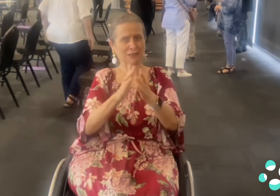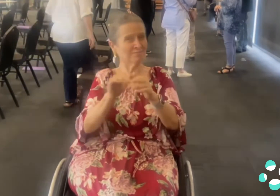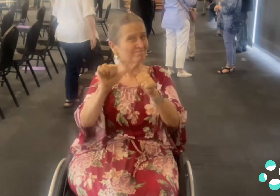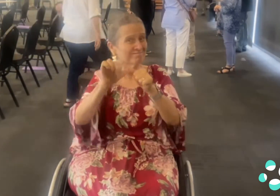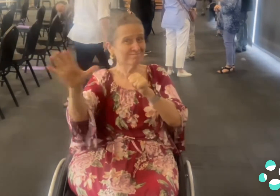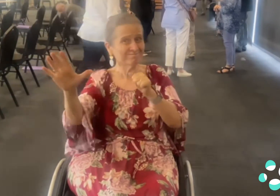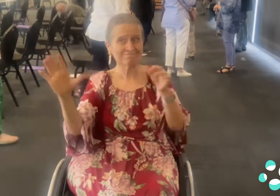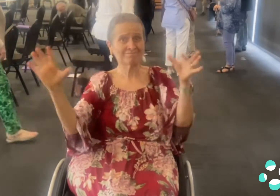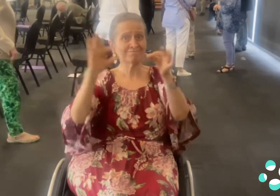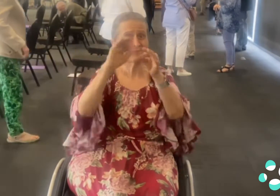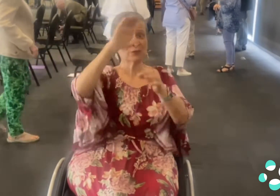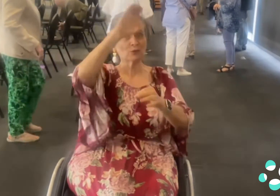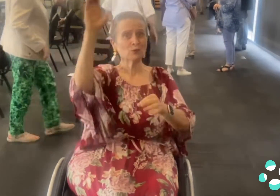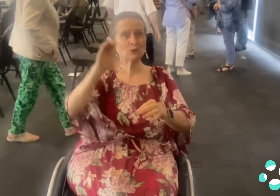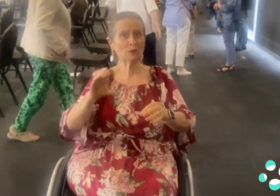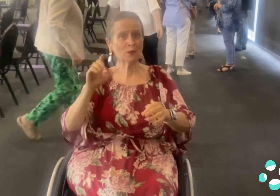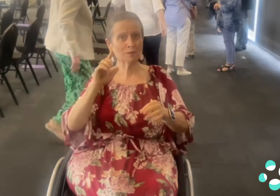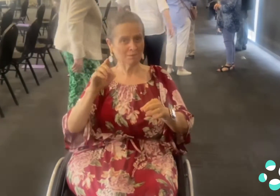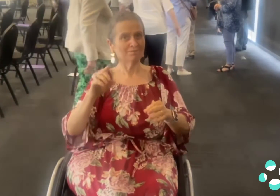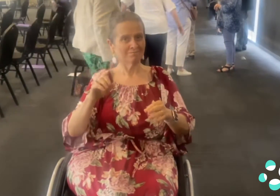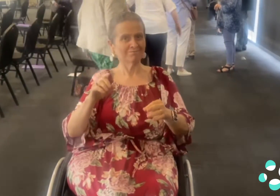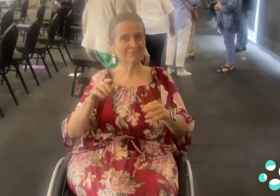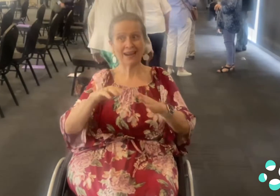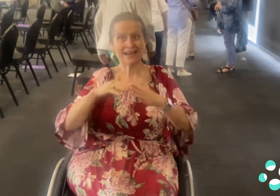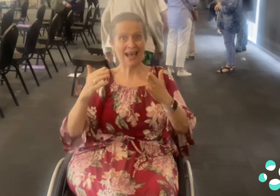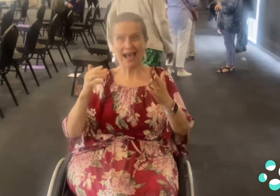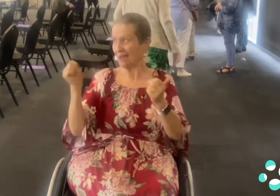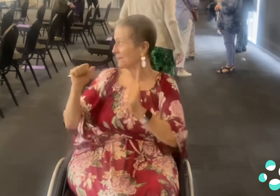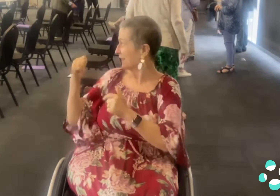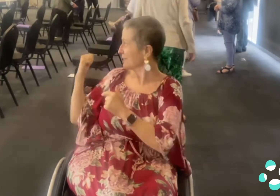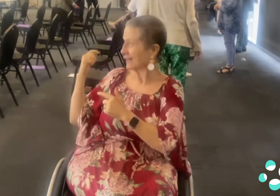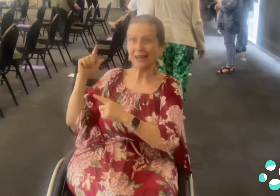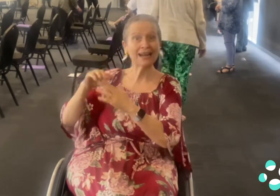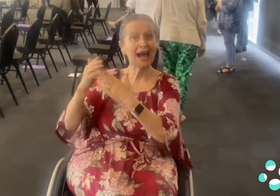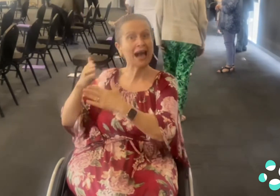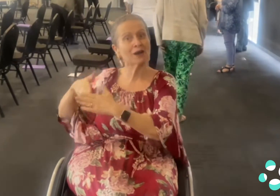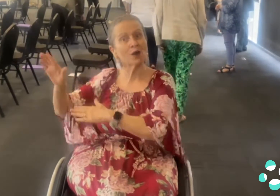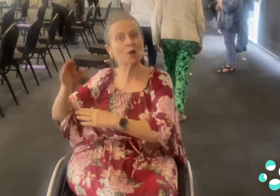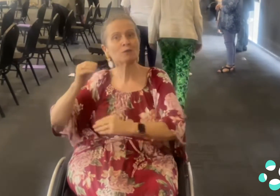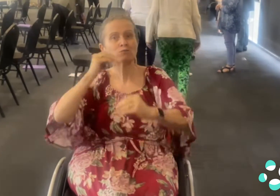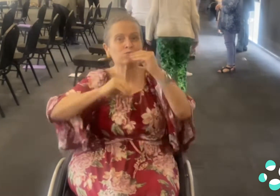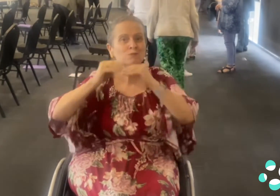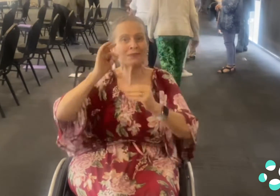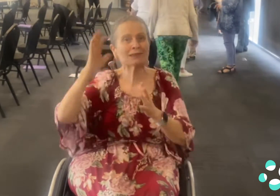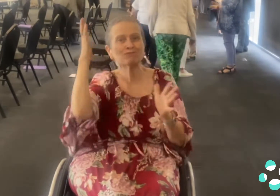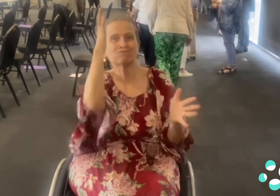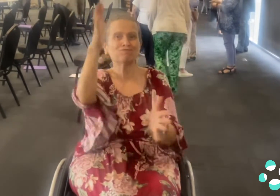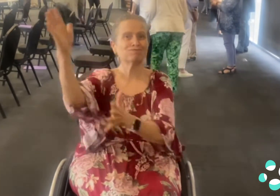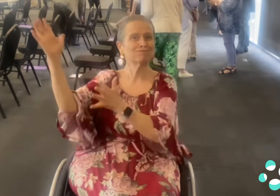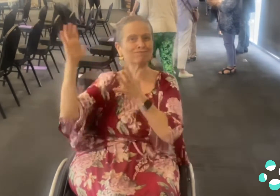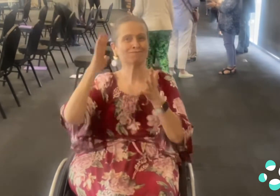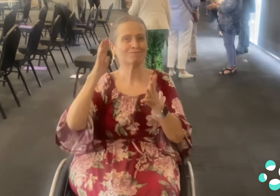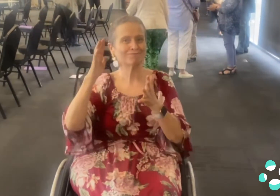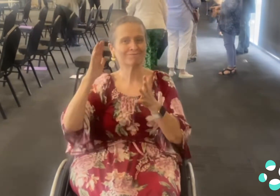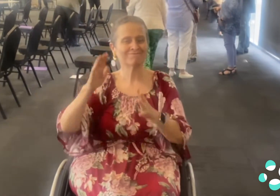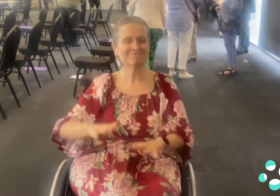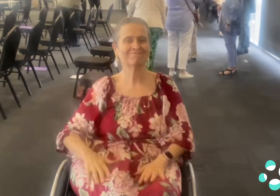Which was absolutely fantastic linking in via Zoom and the attendees are now having refreshments.